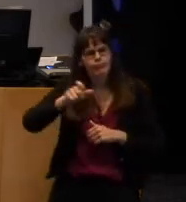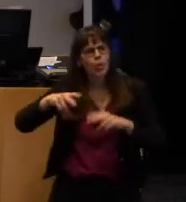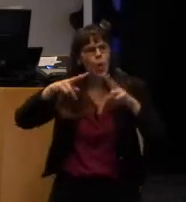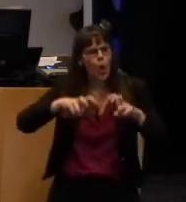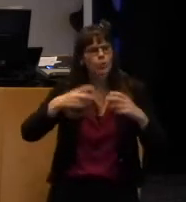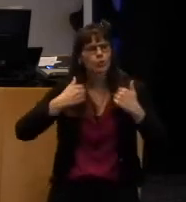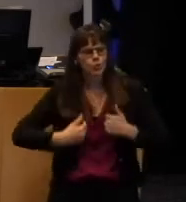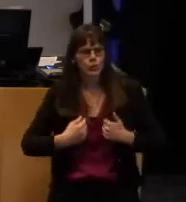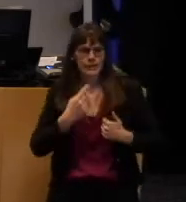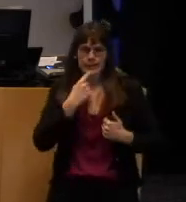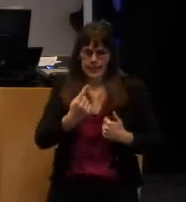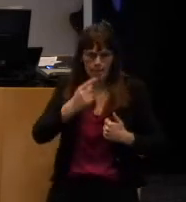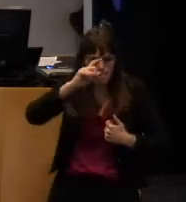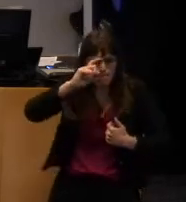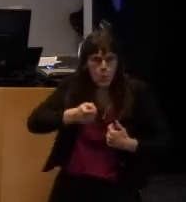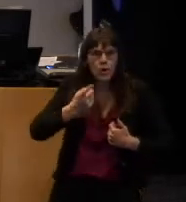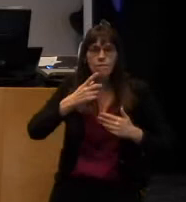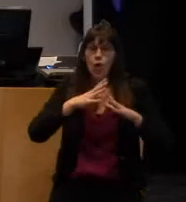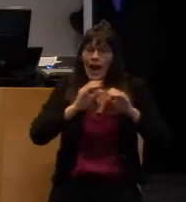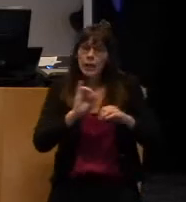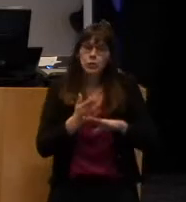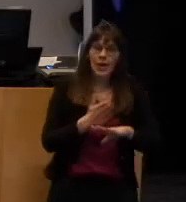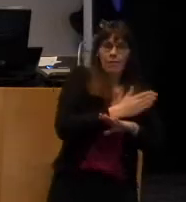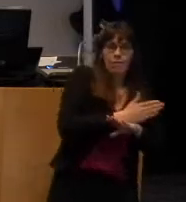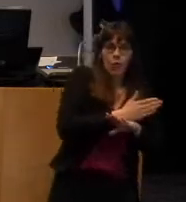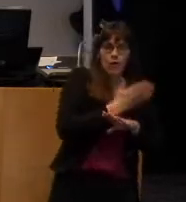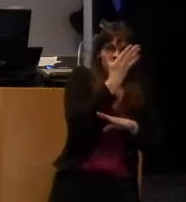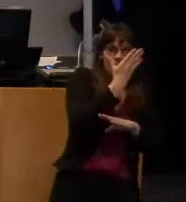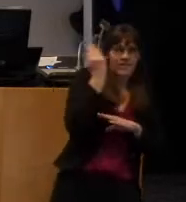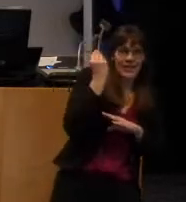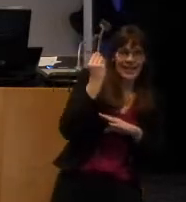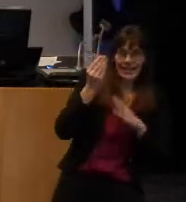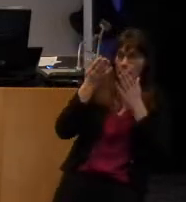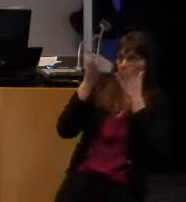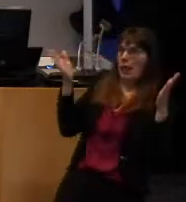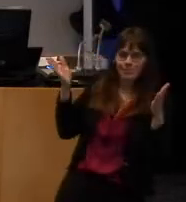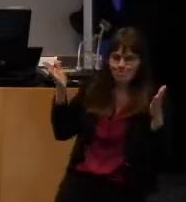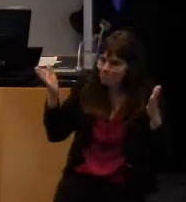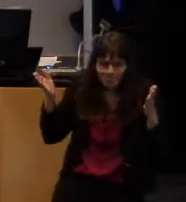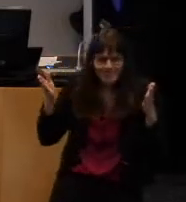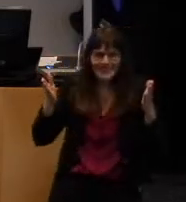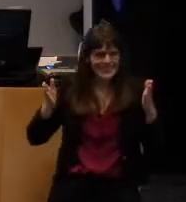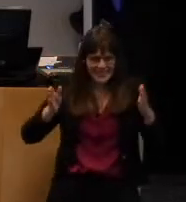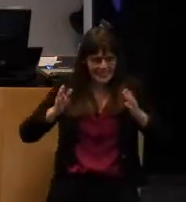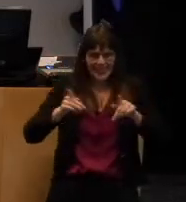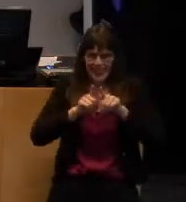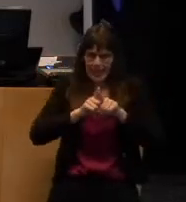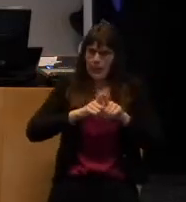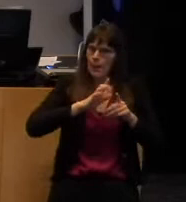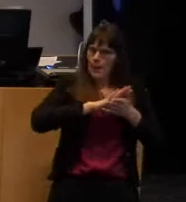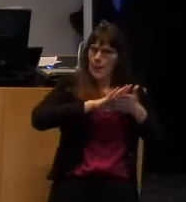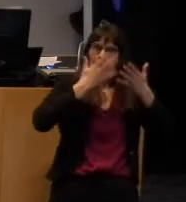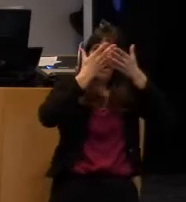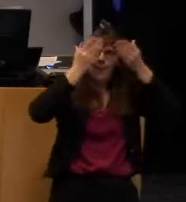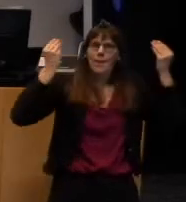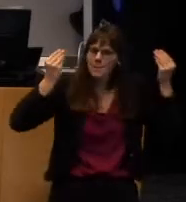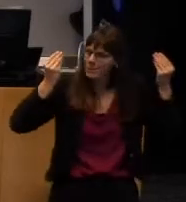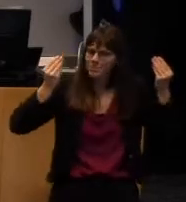it is difficult and if not, by definition, impossible for the researcher to clarify the taken-for-granted assumptions and blind spots